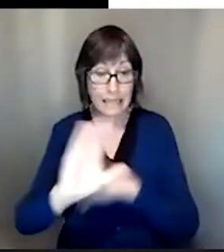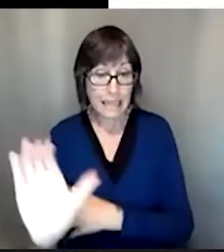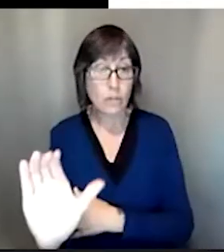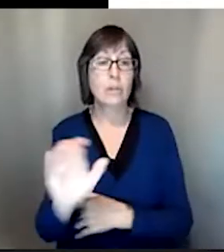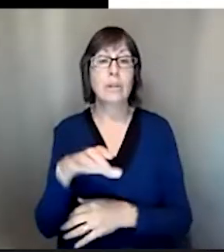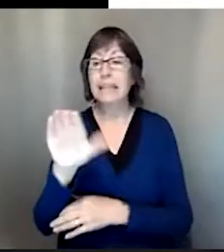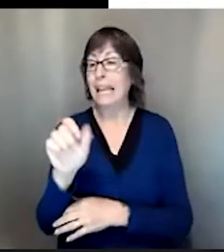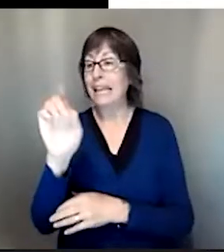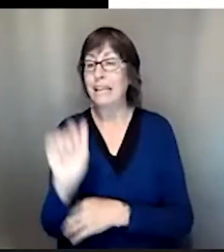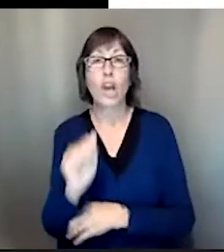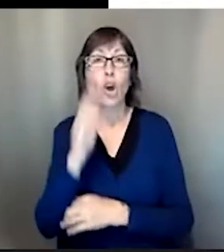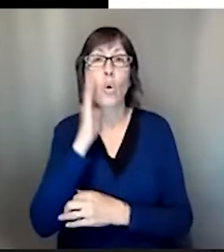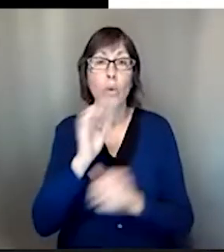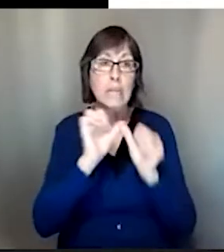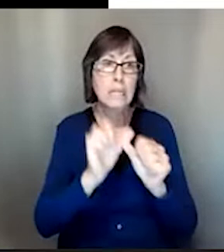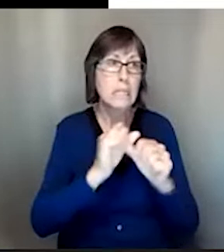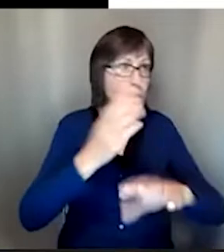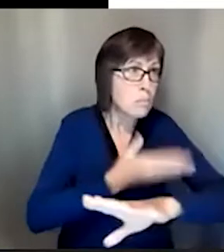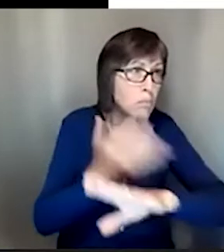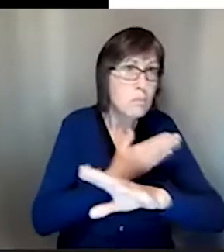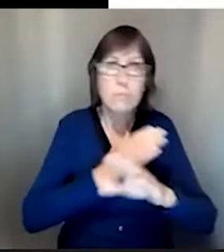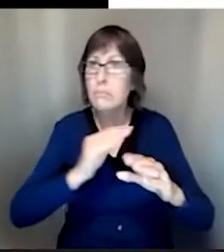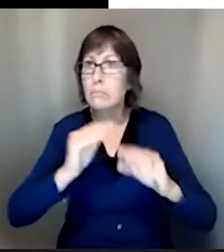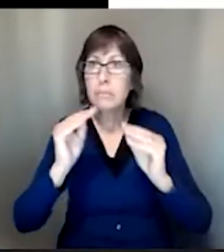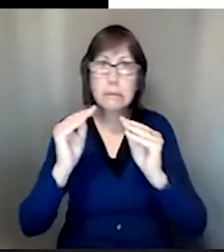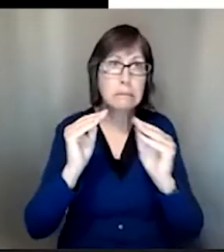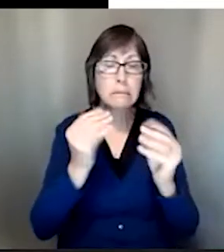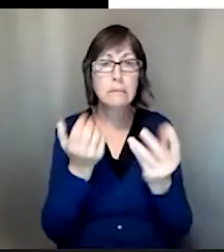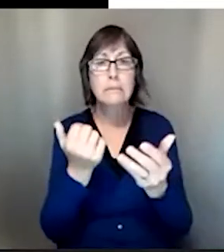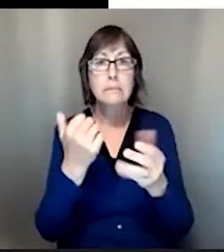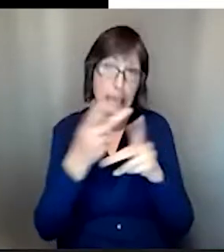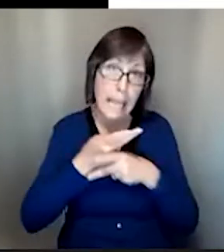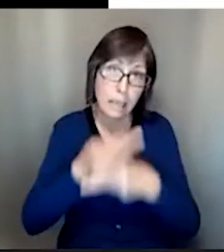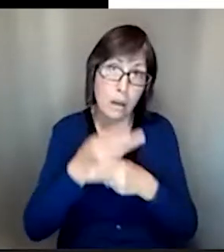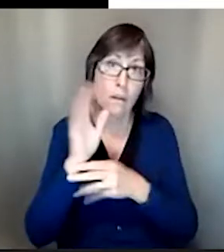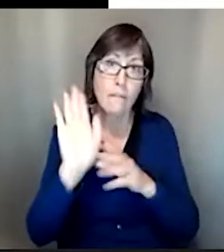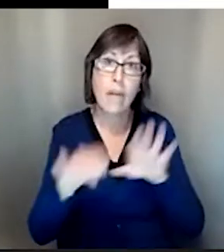maintenance of the collection.